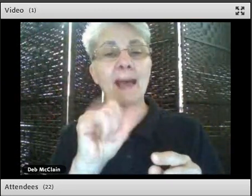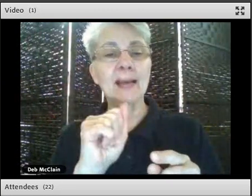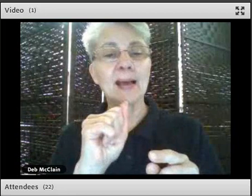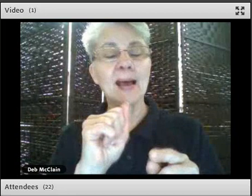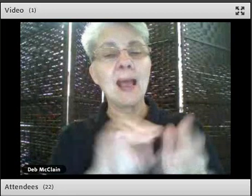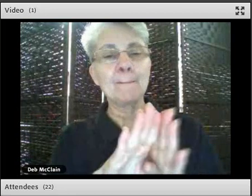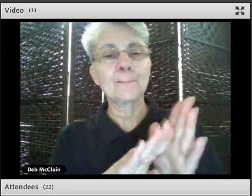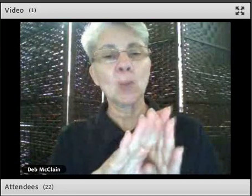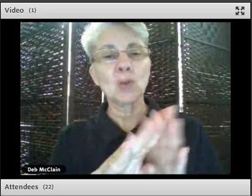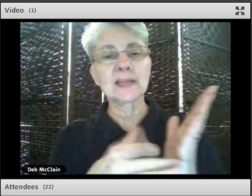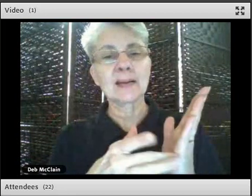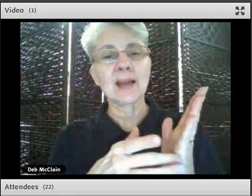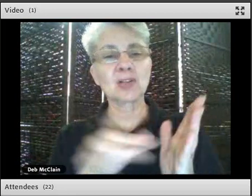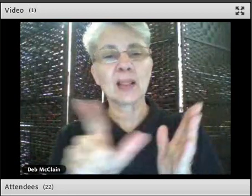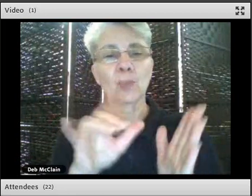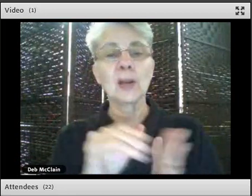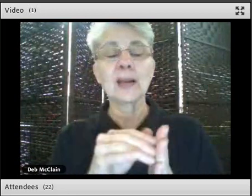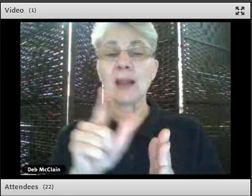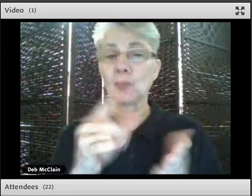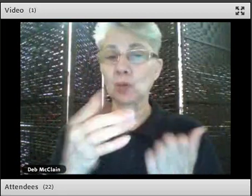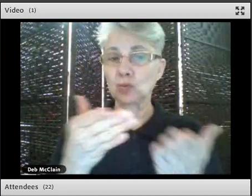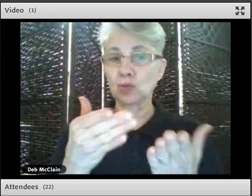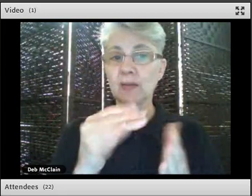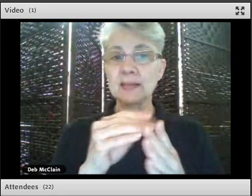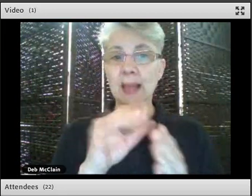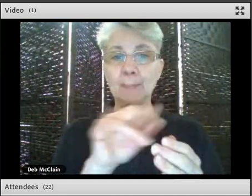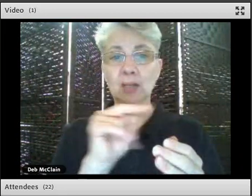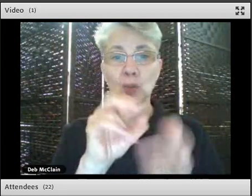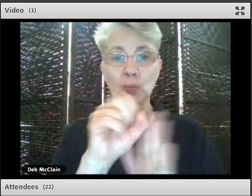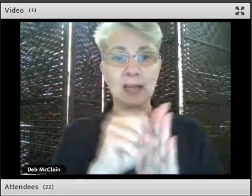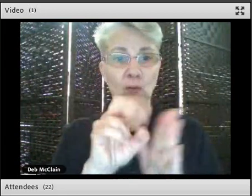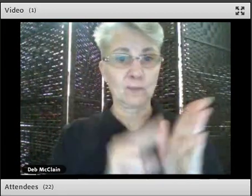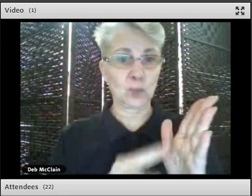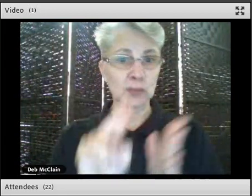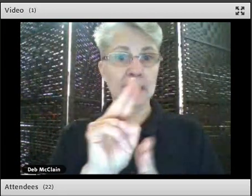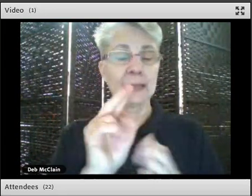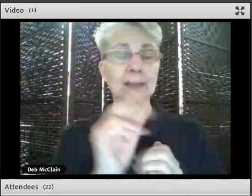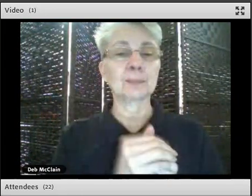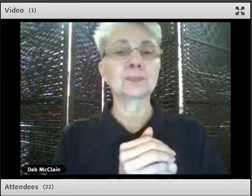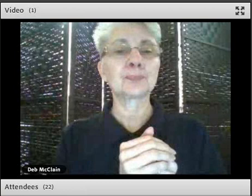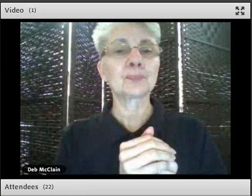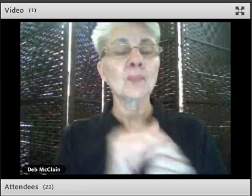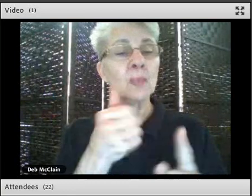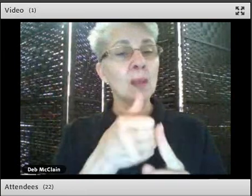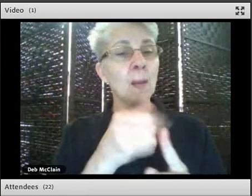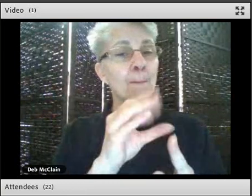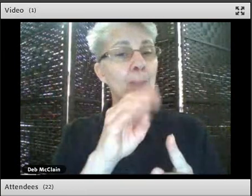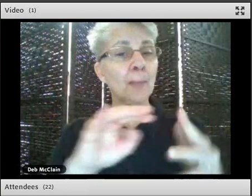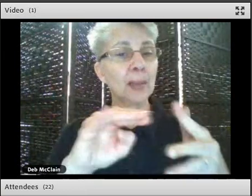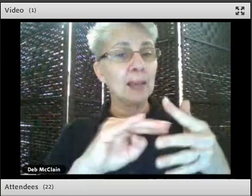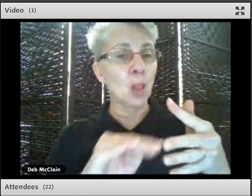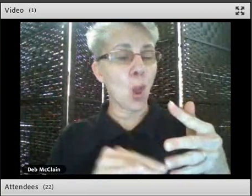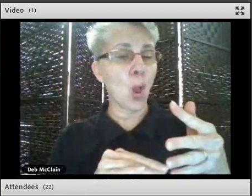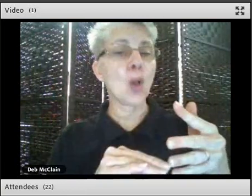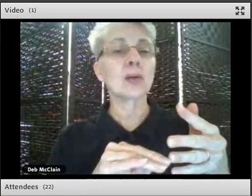in Library Services at Minnesota State University. Bobby catalogs monographic resources